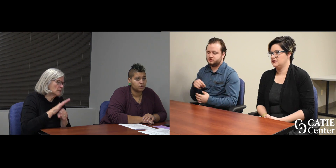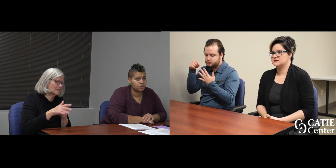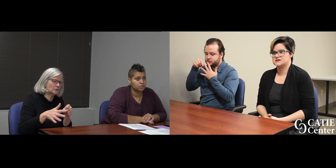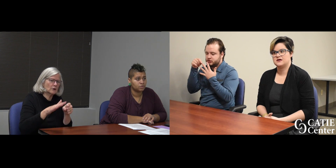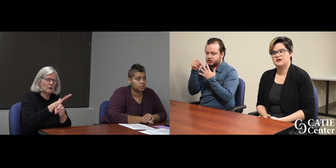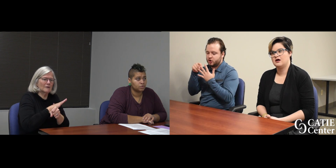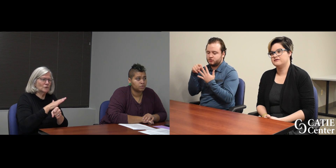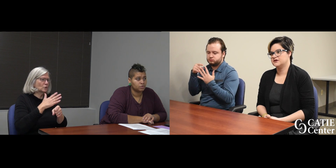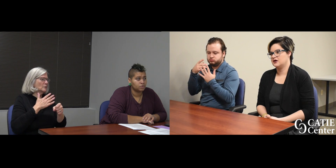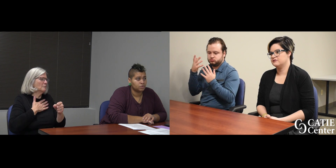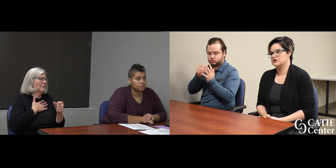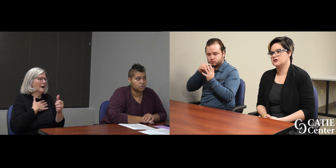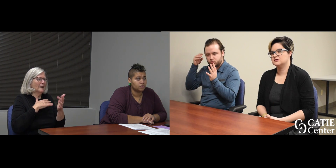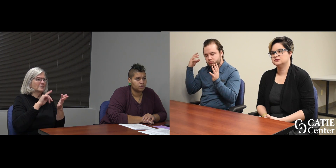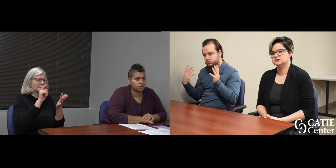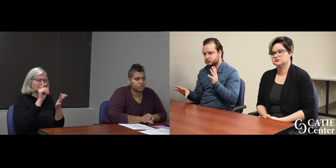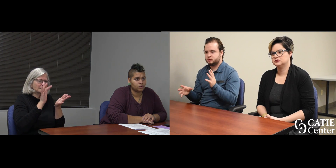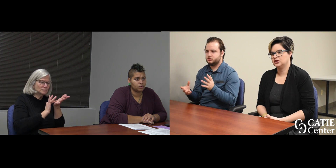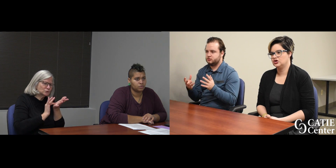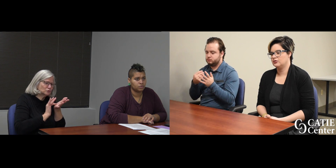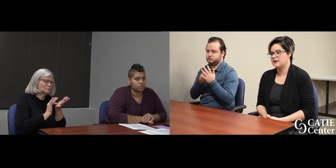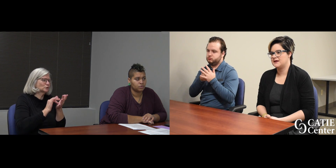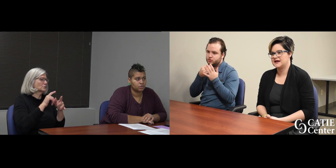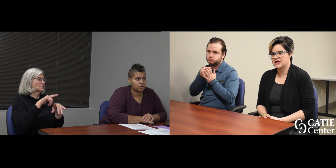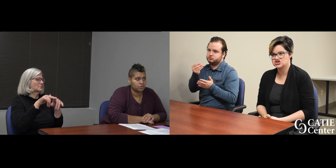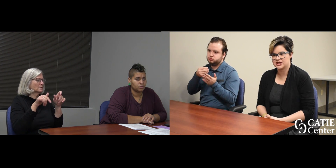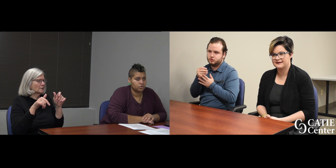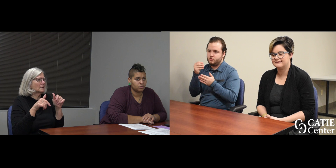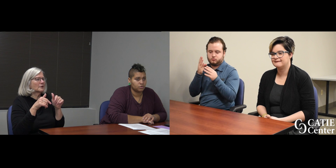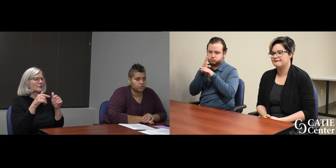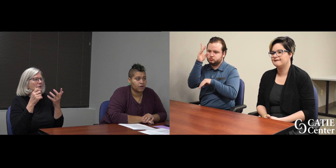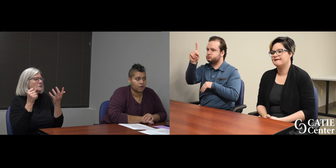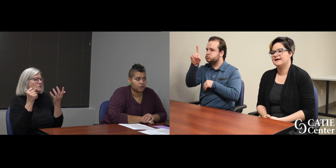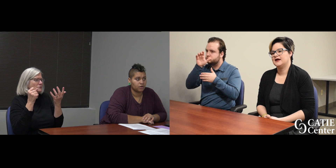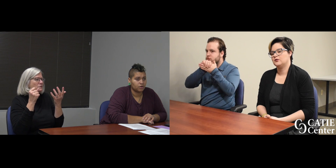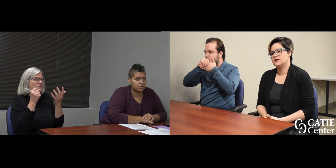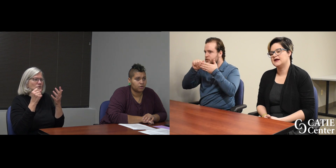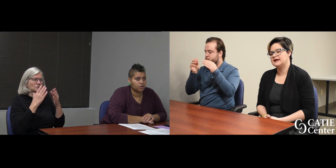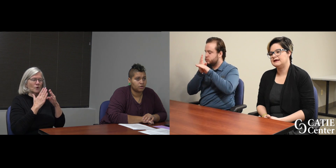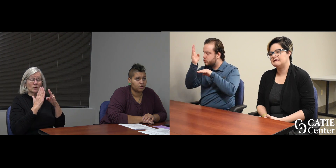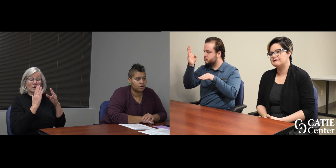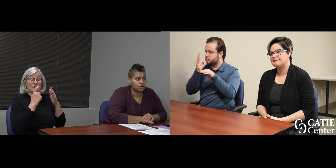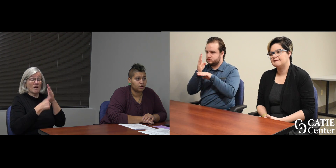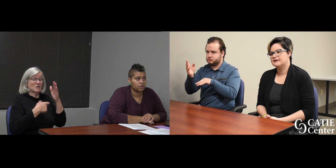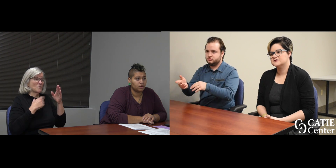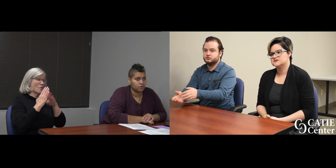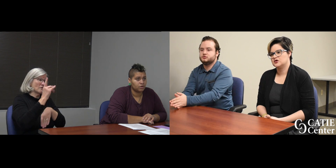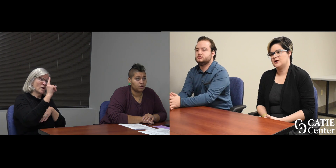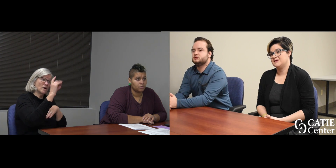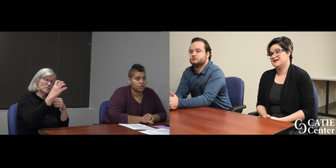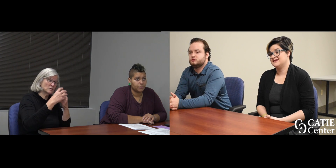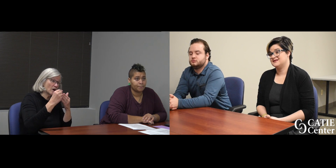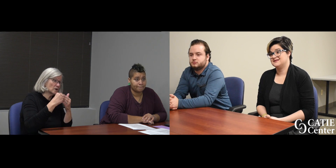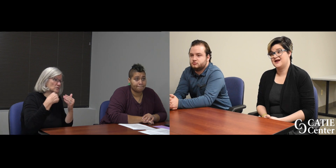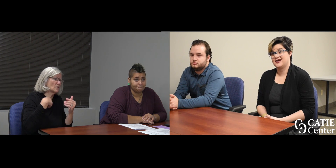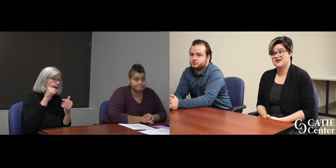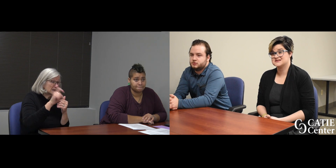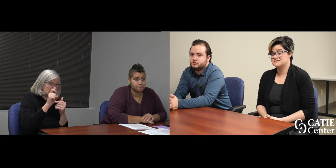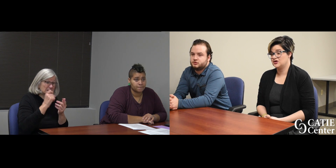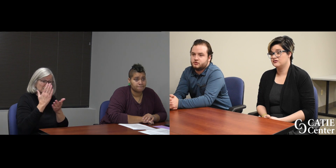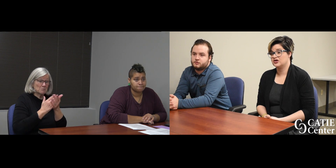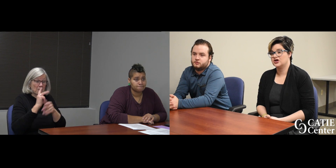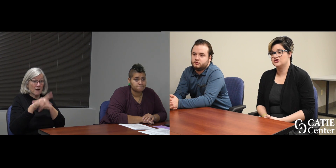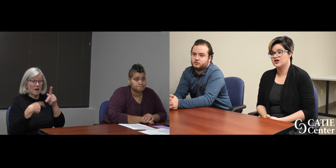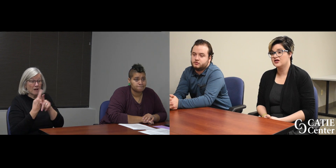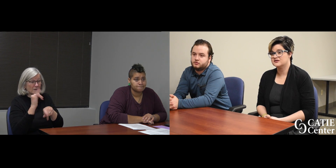but it's not enough to cover my medication and what I need,